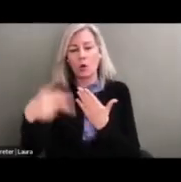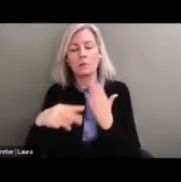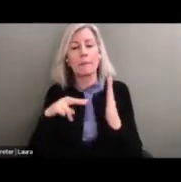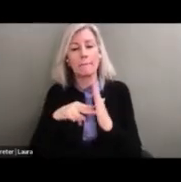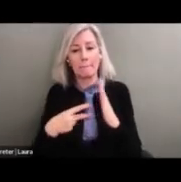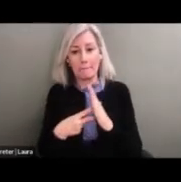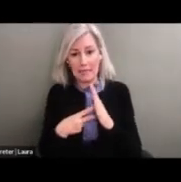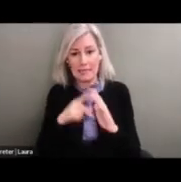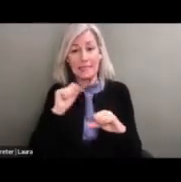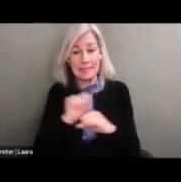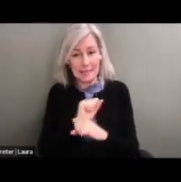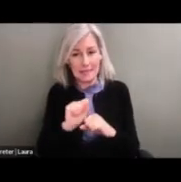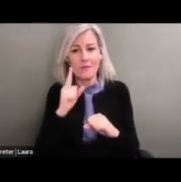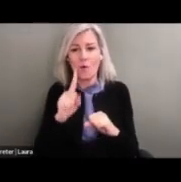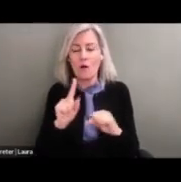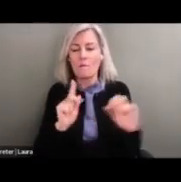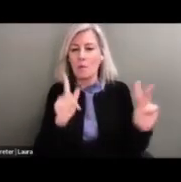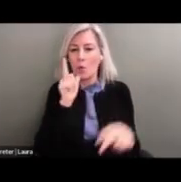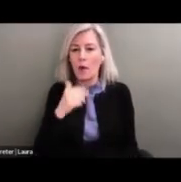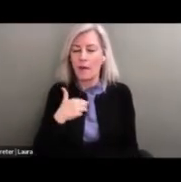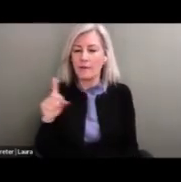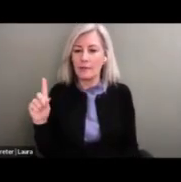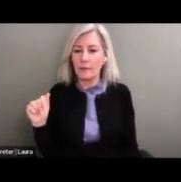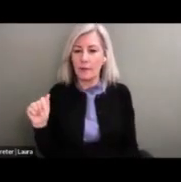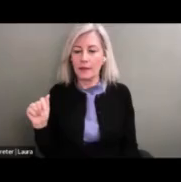as states have reduced HCBS funding and reduce programs,